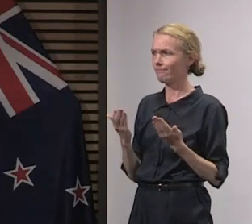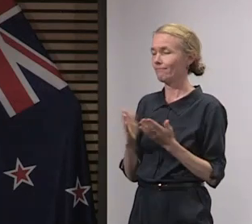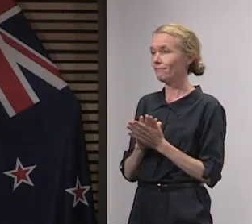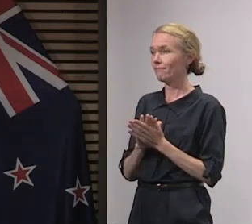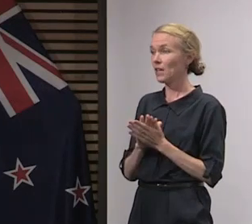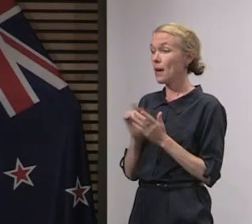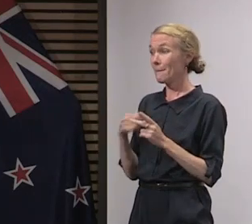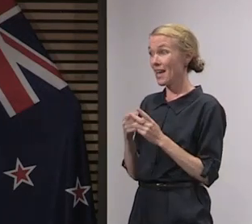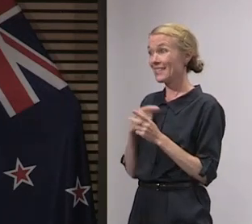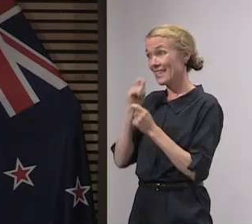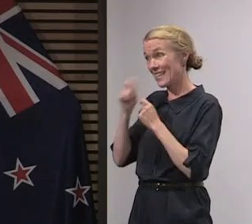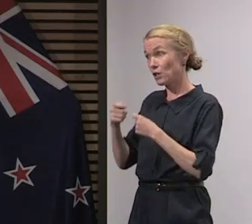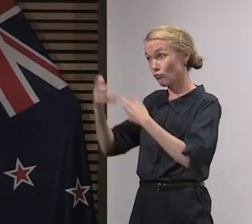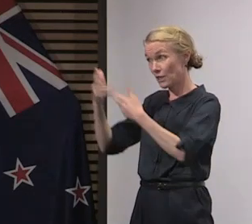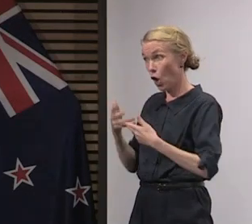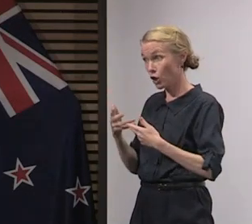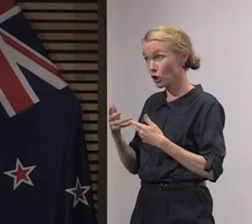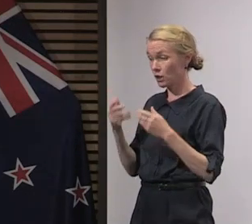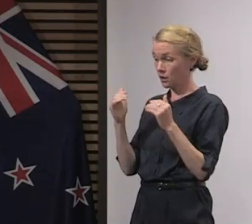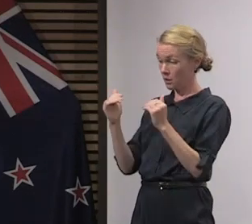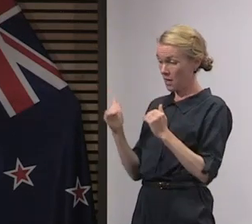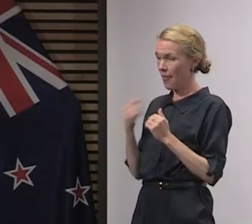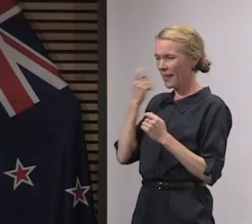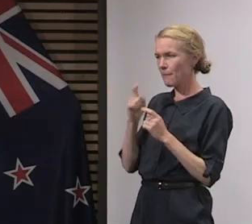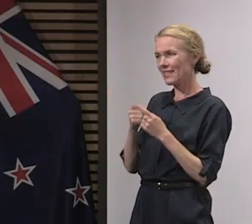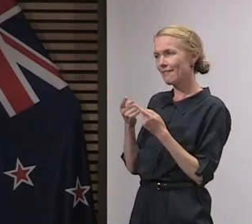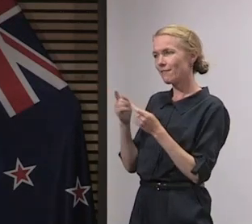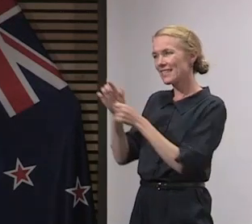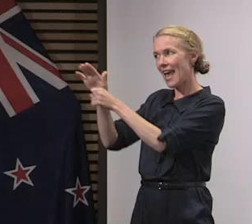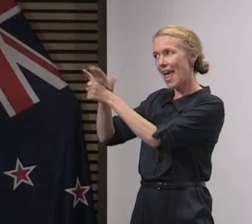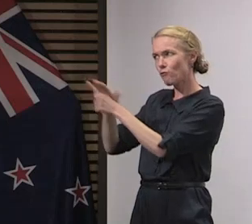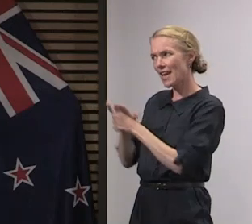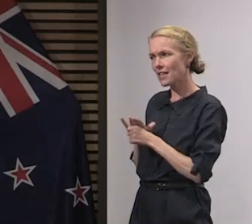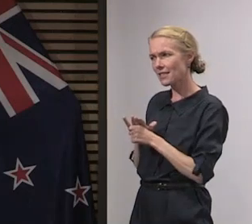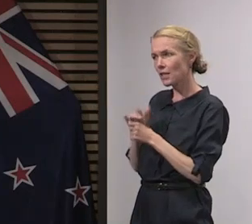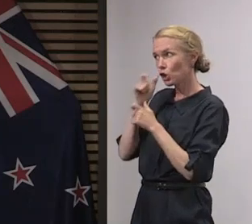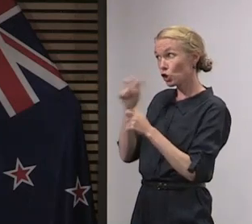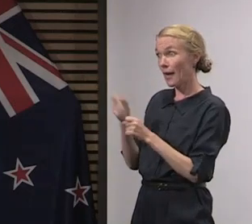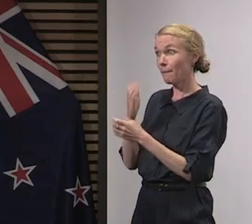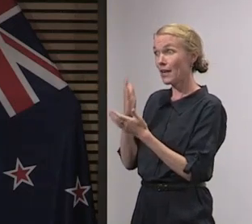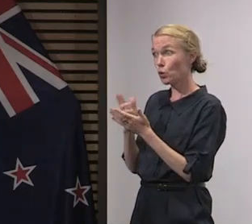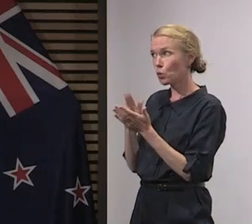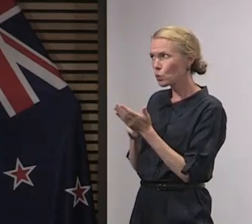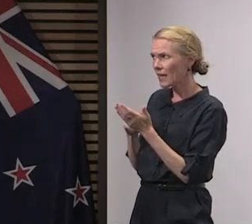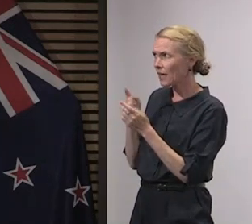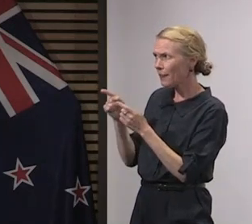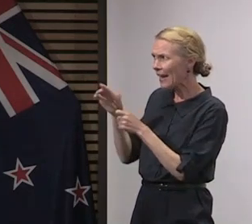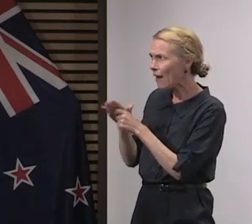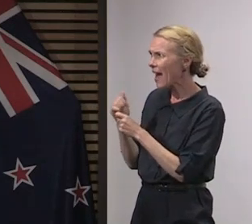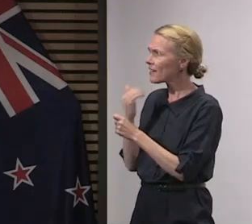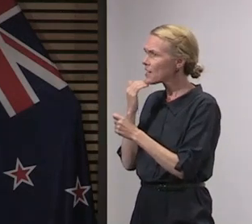influenza-like illness presentations and GP data on the same, the testing results that will be coming in and linking those out to regions